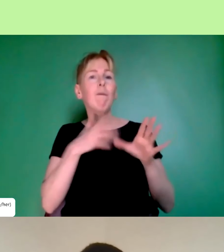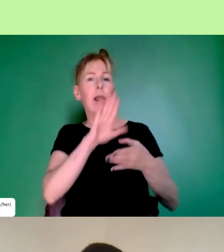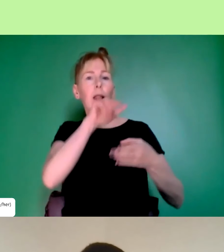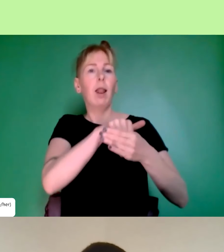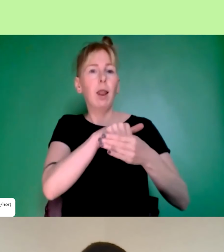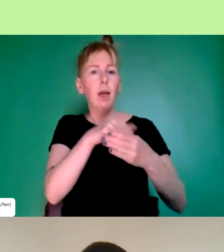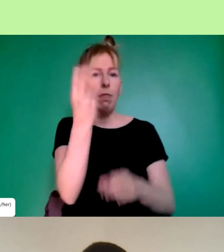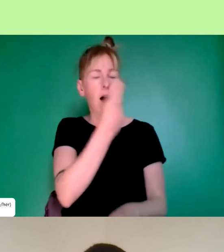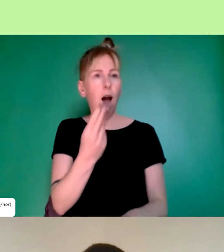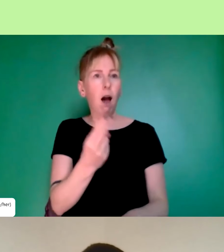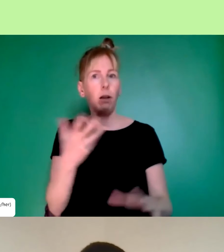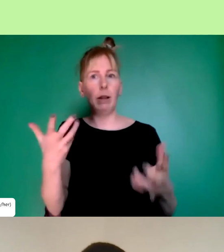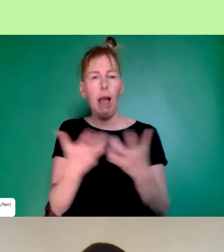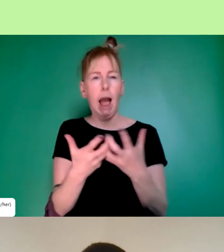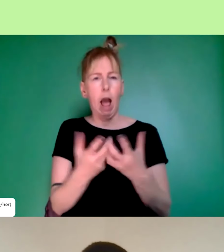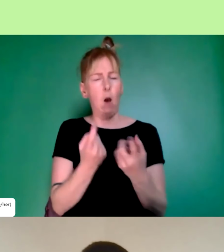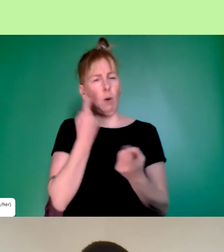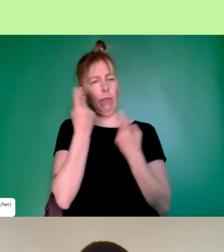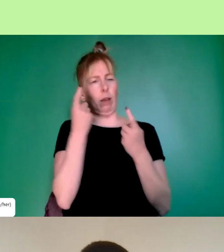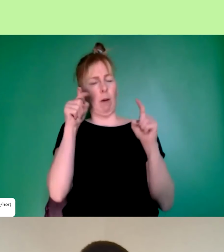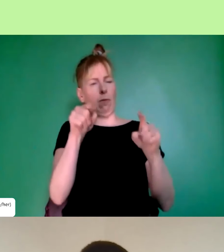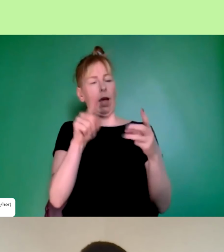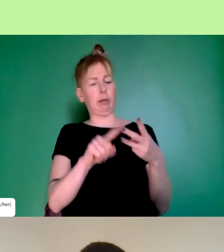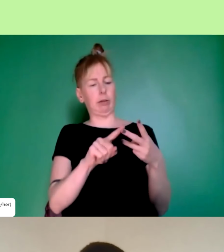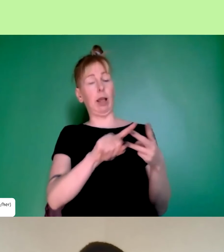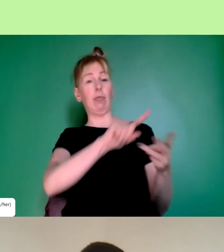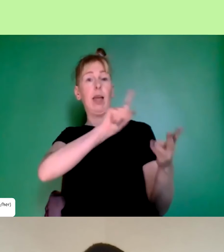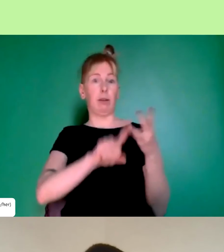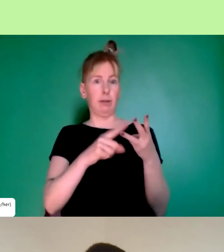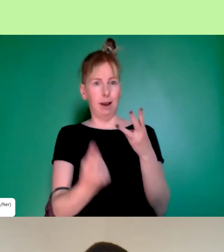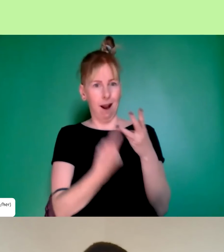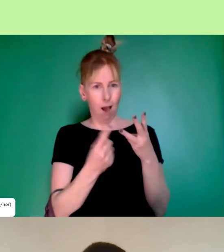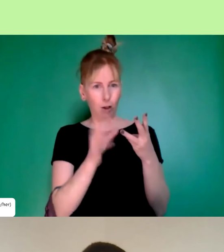And the last question, which I think relates to the first is from an anonymous attendee